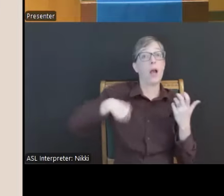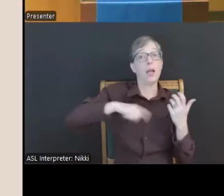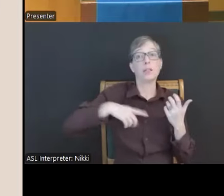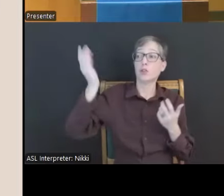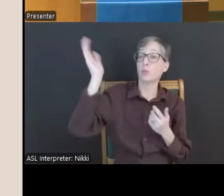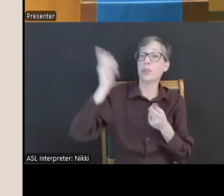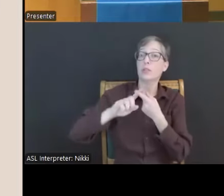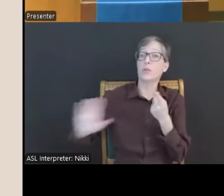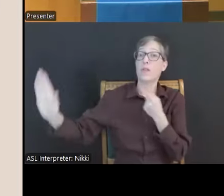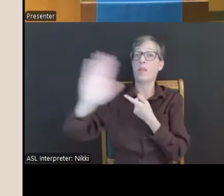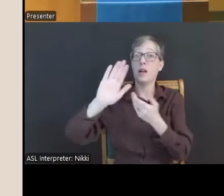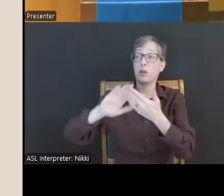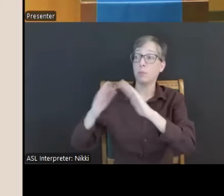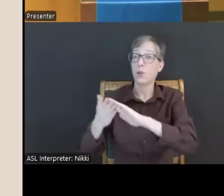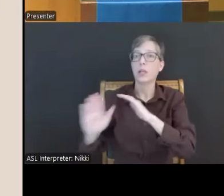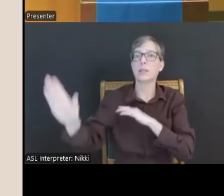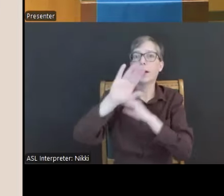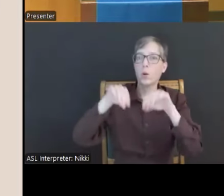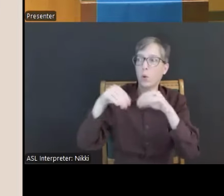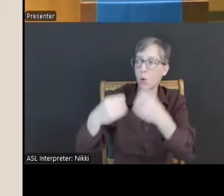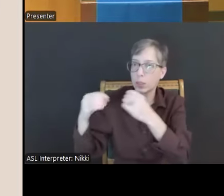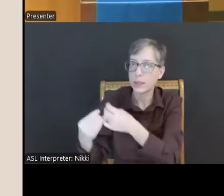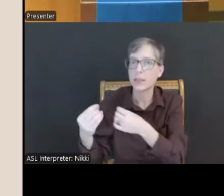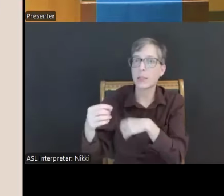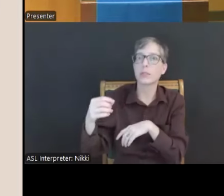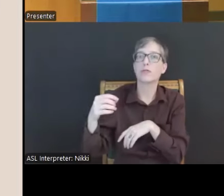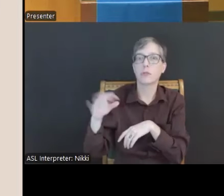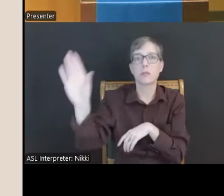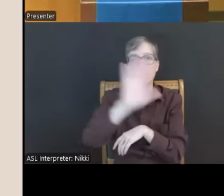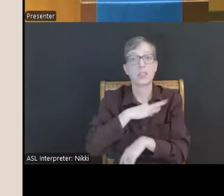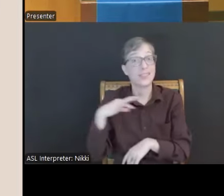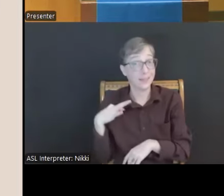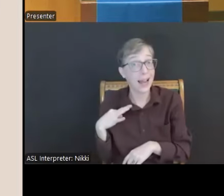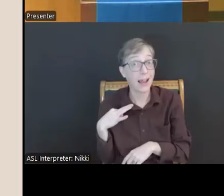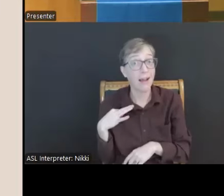be educated they wanted to receive some type of information um around children's mental health and